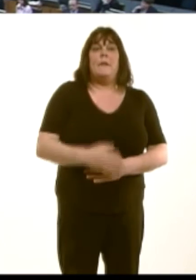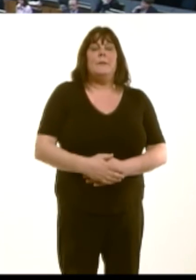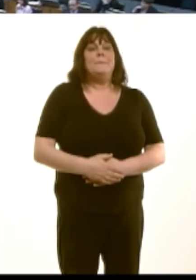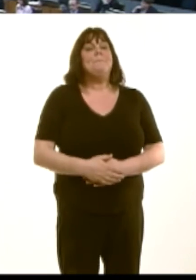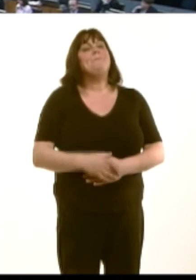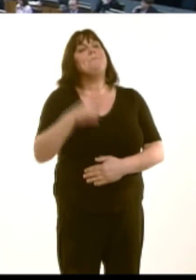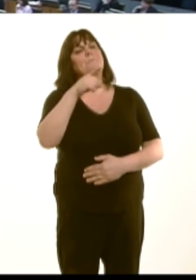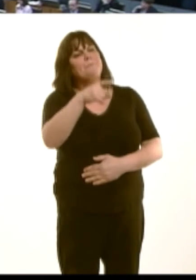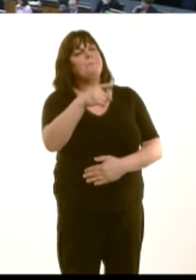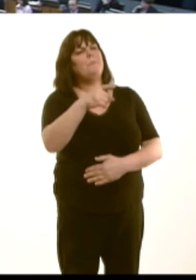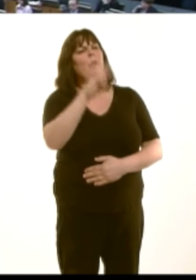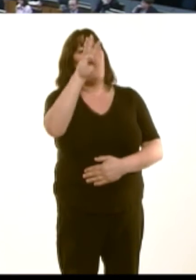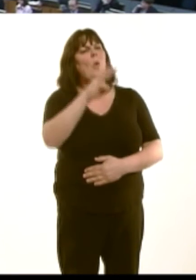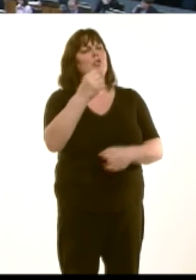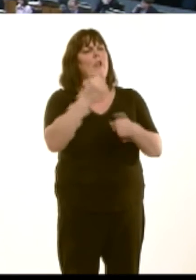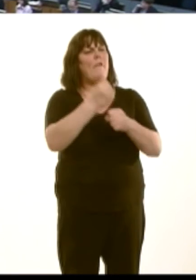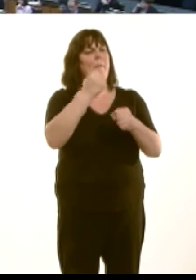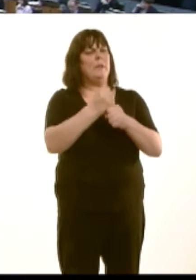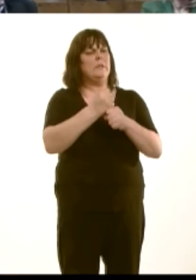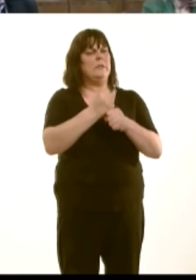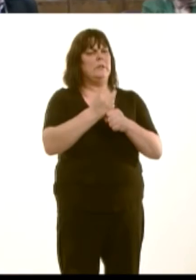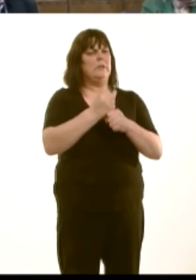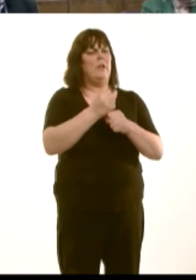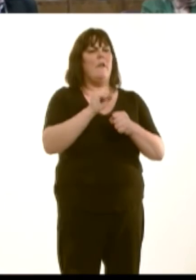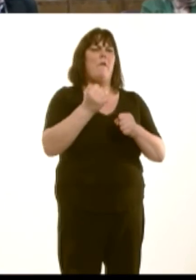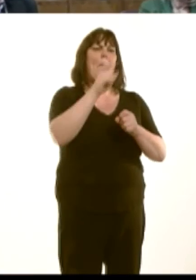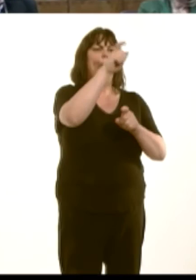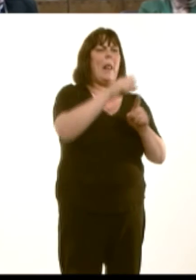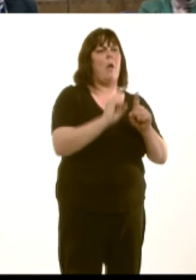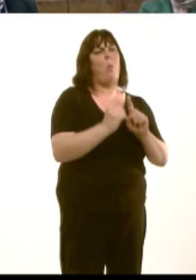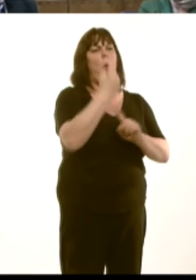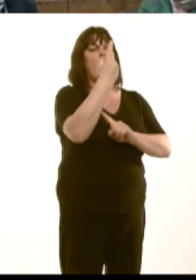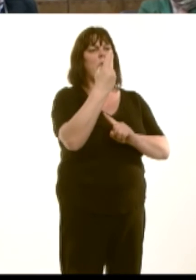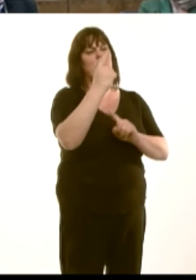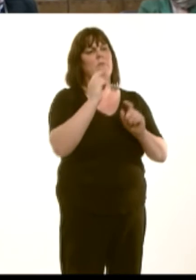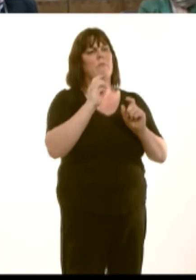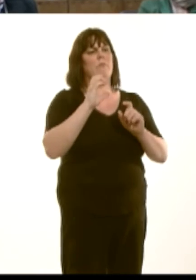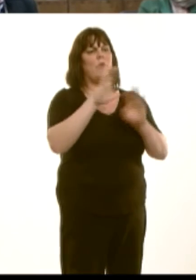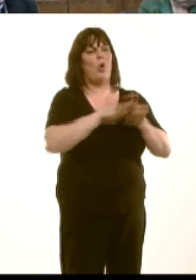Jenny Rathbone: 7. Pa awydd sydd gan Lywodraeth Cymru i symud at gynllun taliadau syín seiliedig ar ardaloedd mewn perthynas ‚ cholofn un oír Polisi Amaethyddol Cyffredin? OAQ(4)2132(FM) Carwyn Jones: Well, we have to move to an